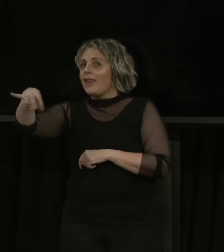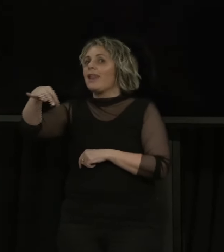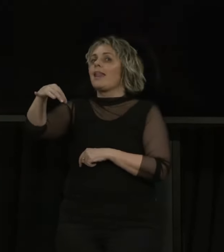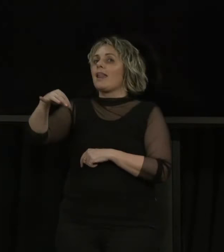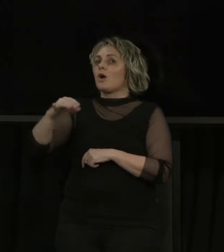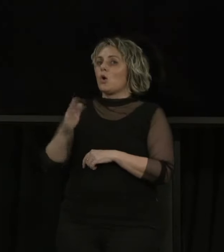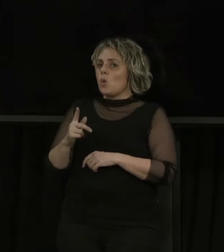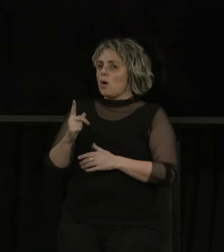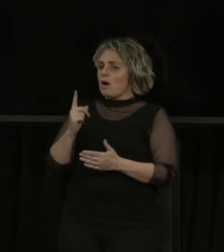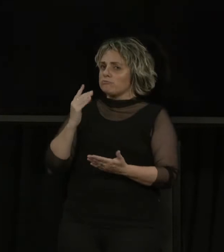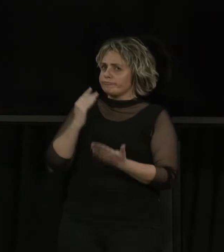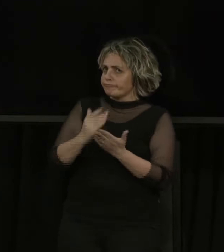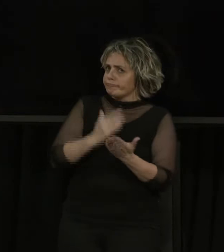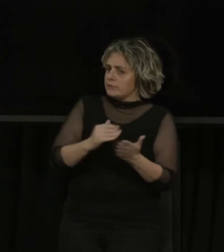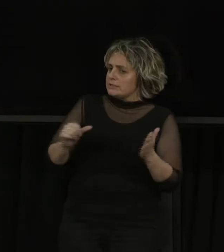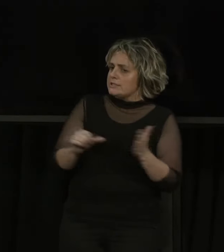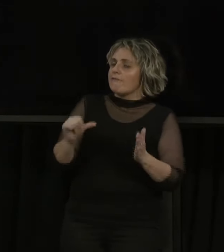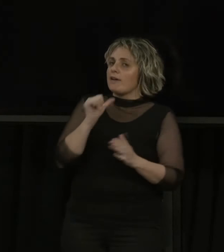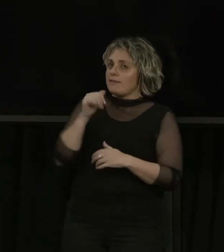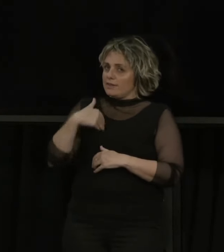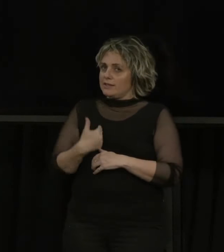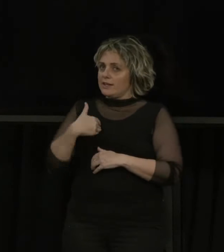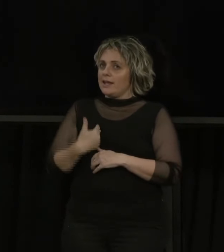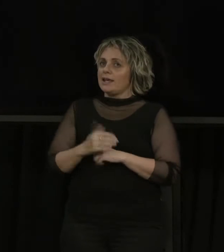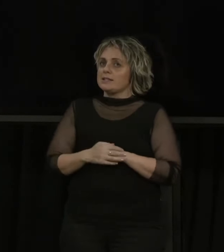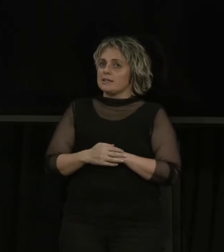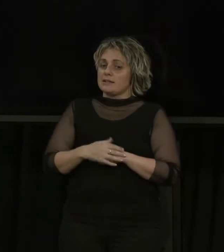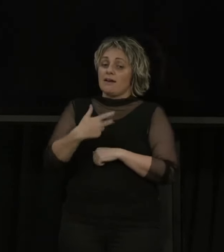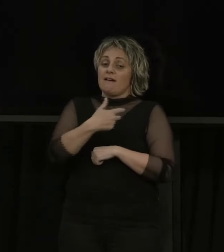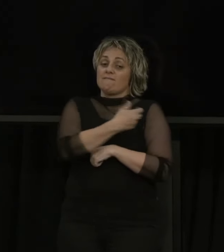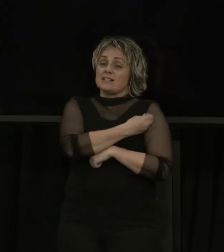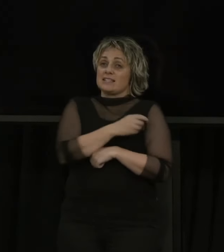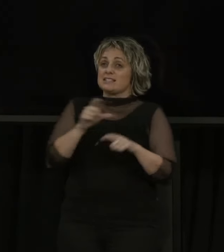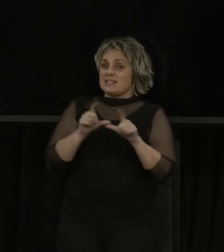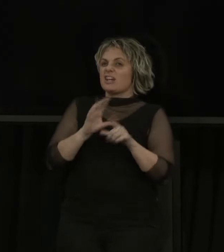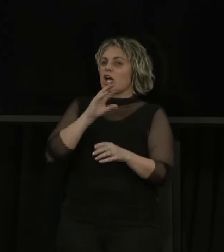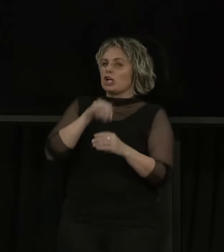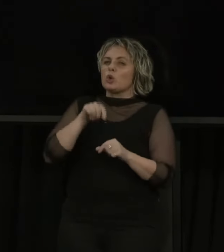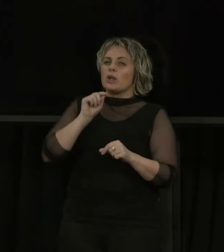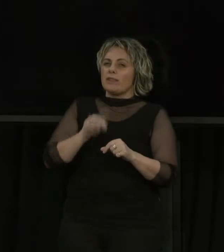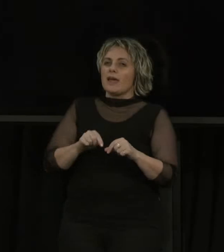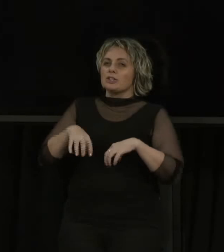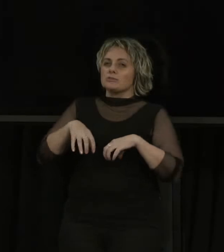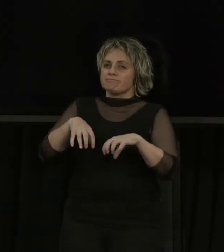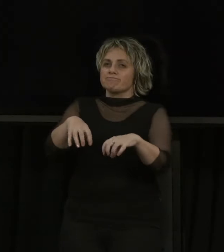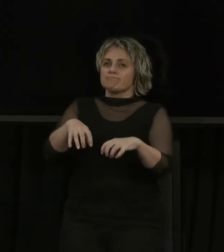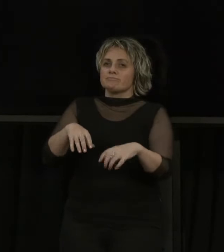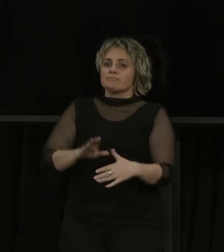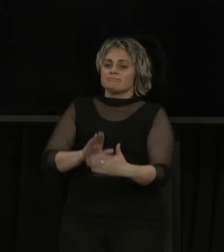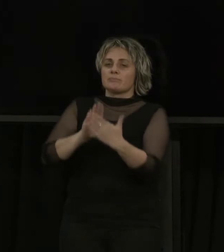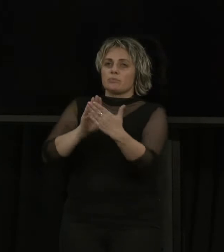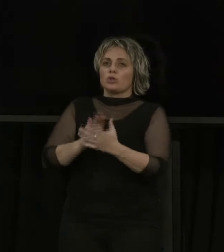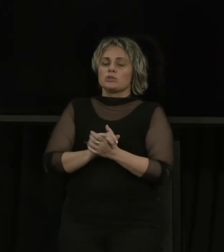is required, and Rick encouraging everyone else with as many carrots as we can, sticks where required, to be